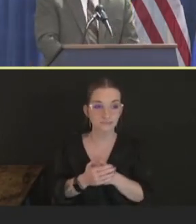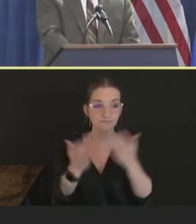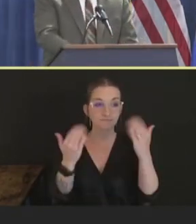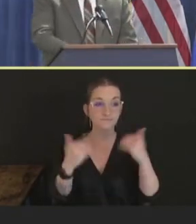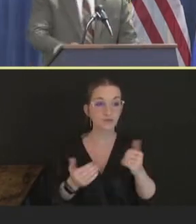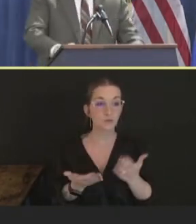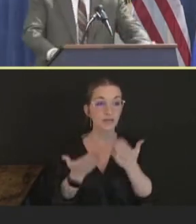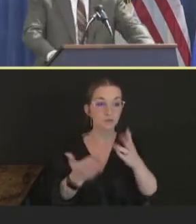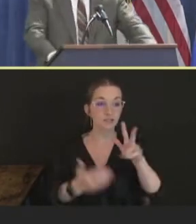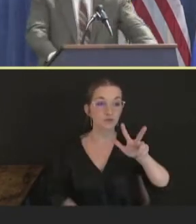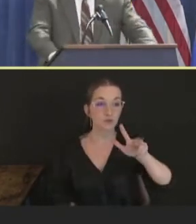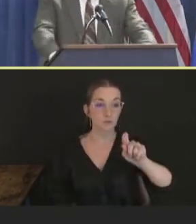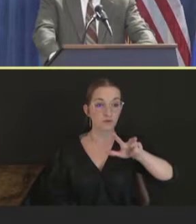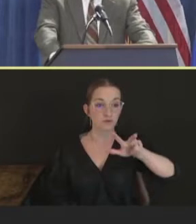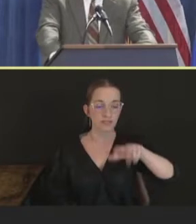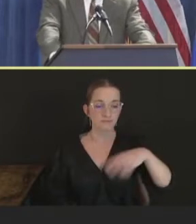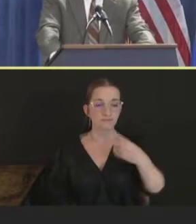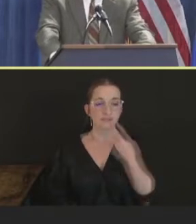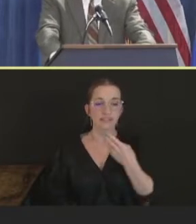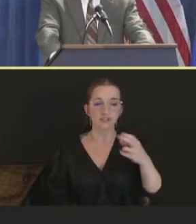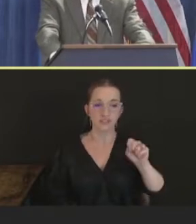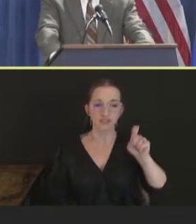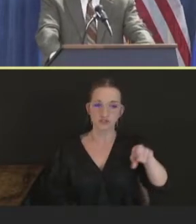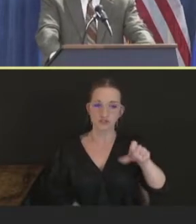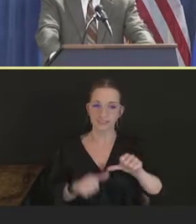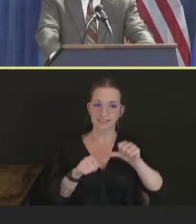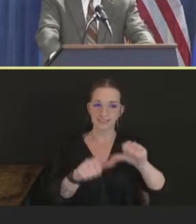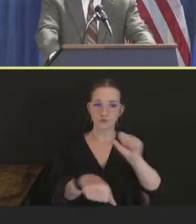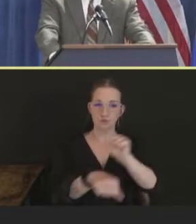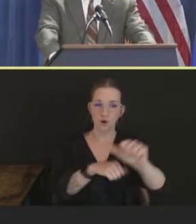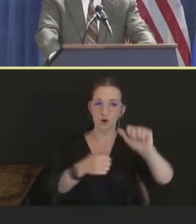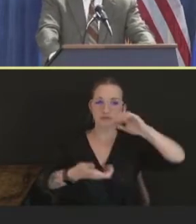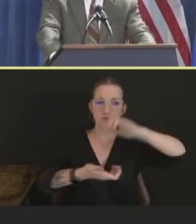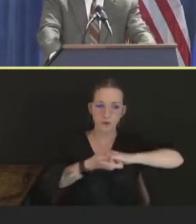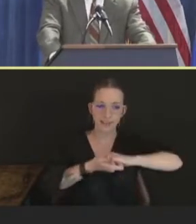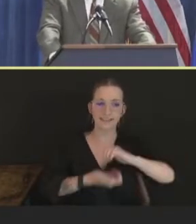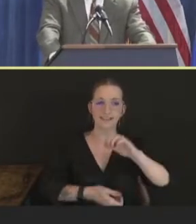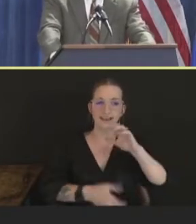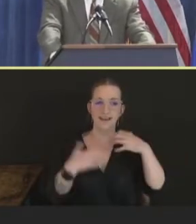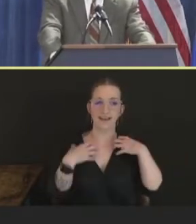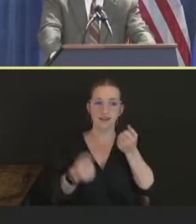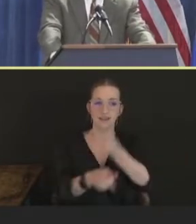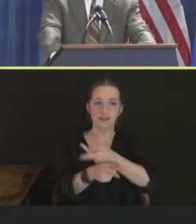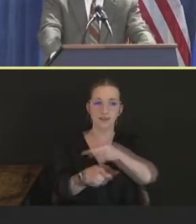HHS should continue to work with health care professionals to improve the quality and strength